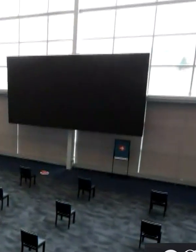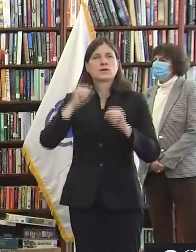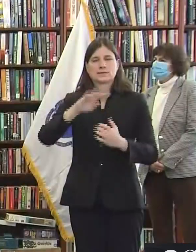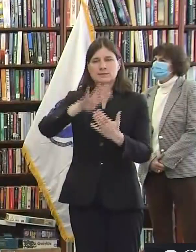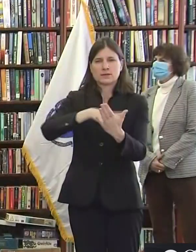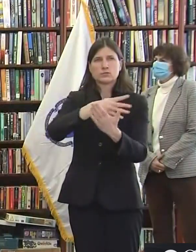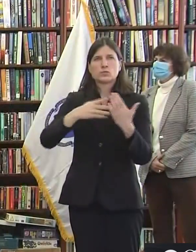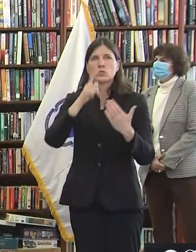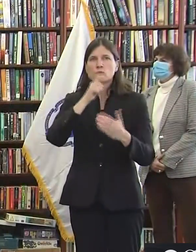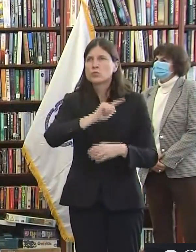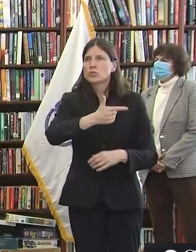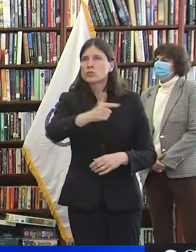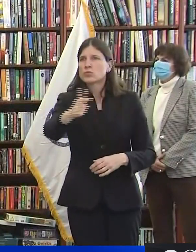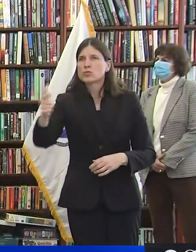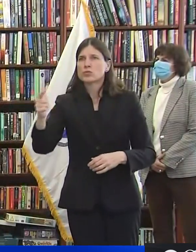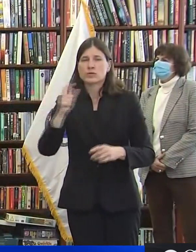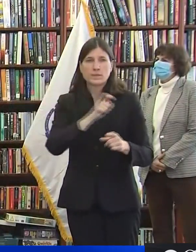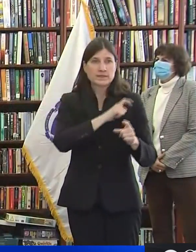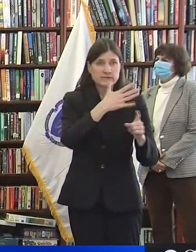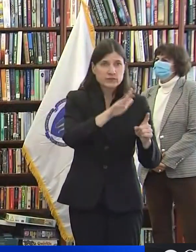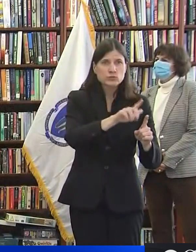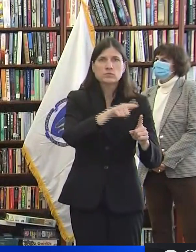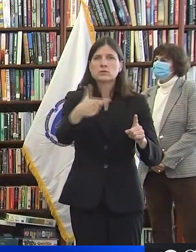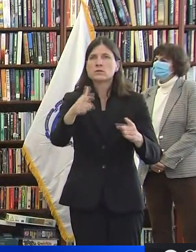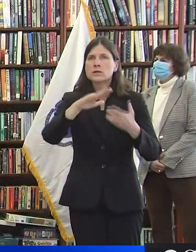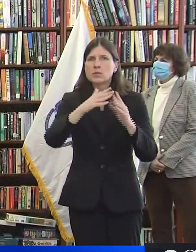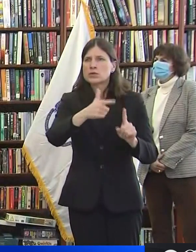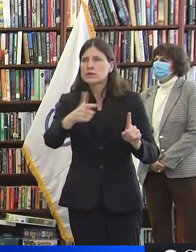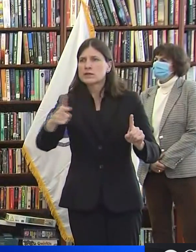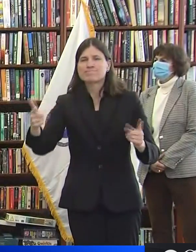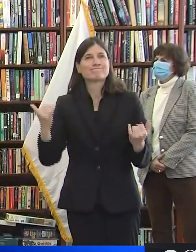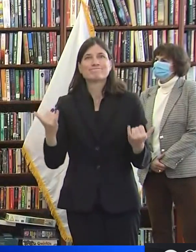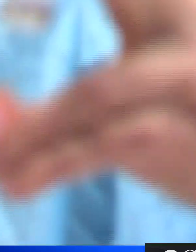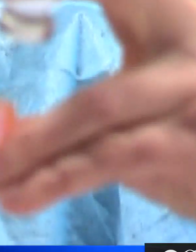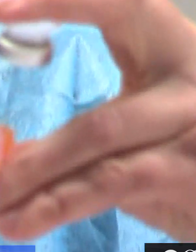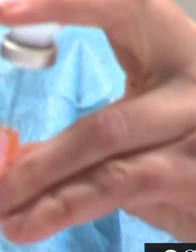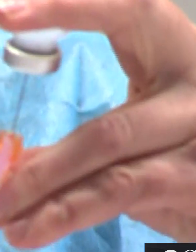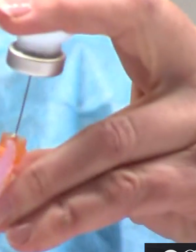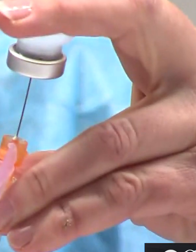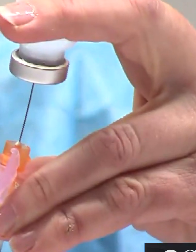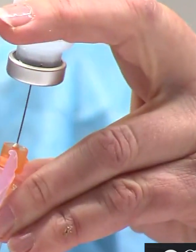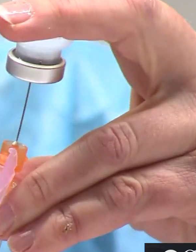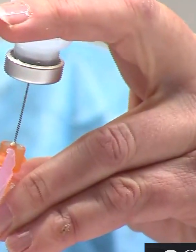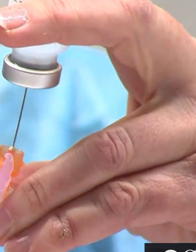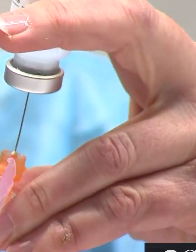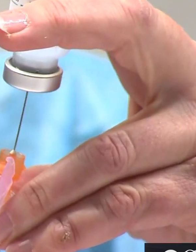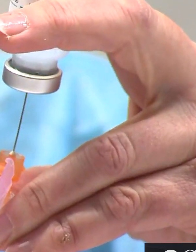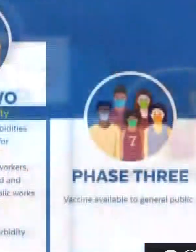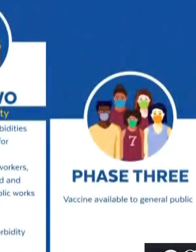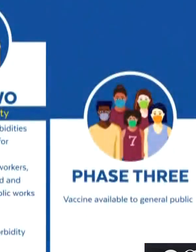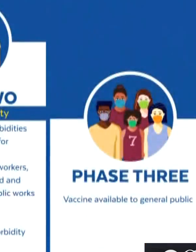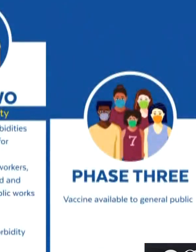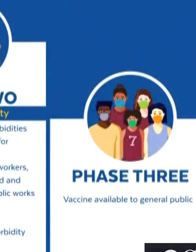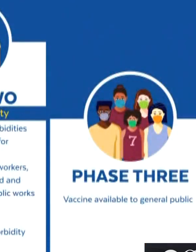Reporter: THE STATE'S FIRST MASS VACCINE SITE AT GILLETTE STADIUM. STARTING MONDAY, FIRST RESPONDERS CAN COME HERE TO GET THEIR SHOTS. IT'S VERY HARD FOR US TO